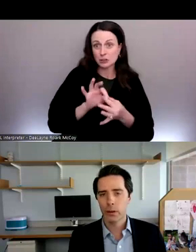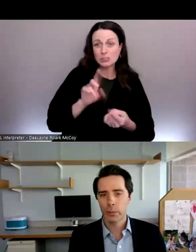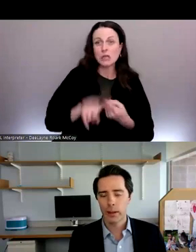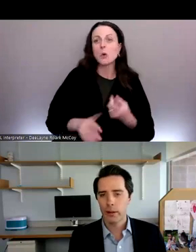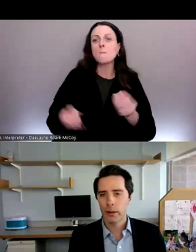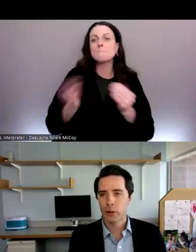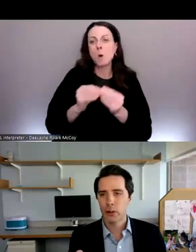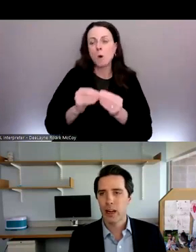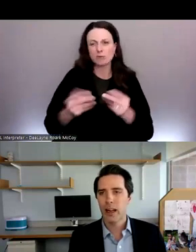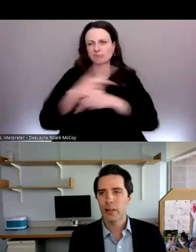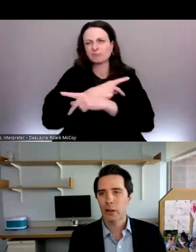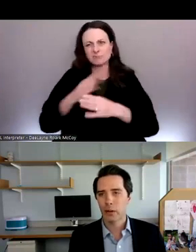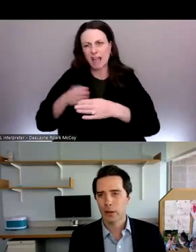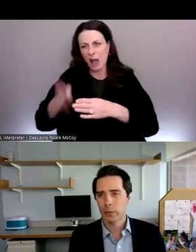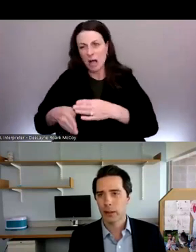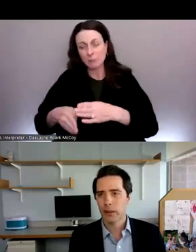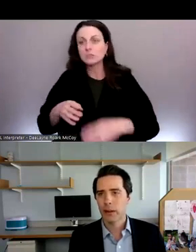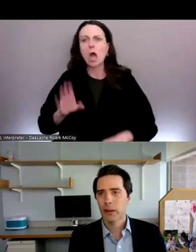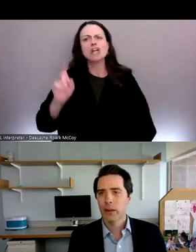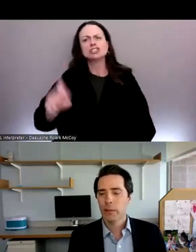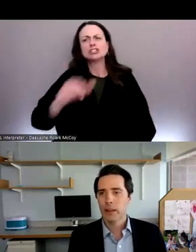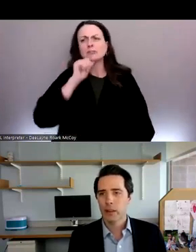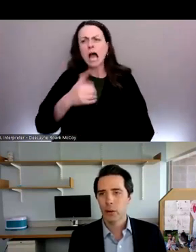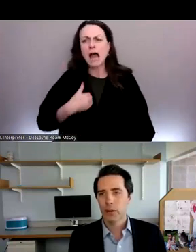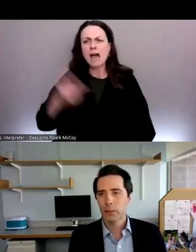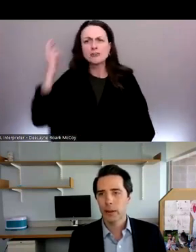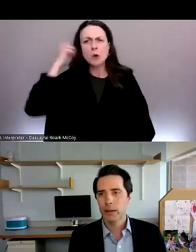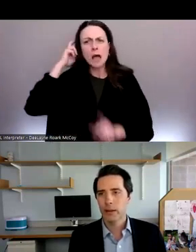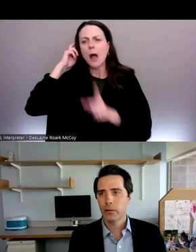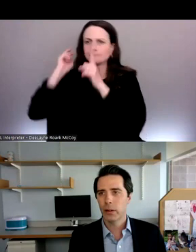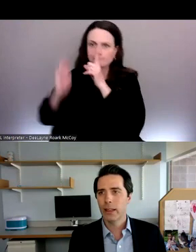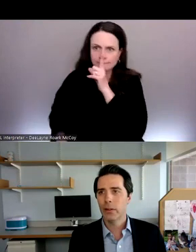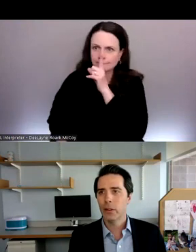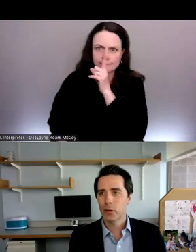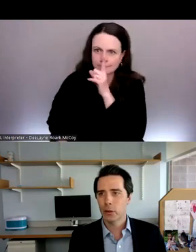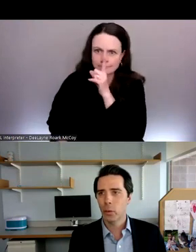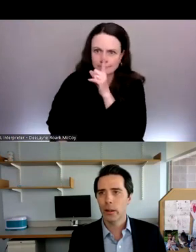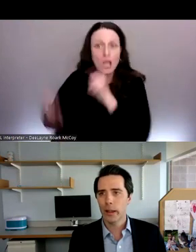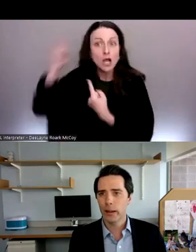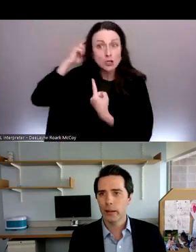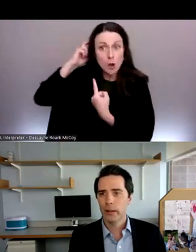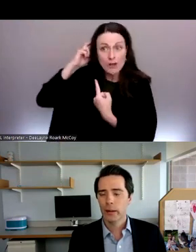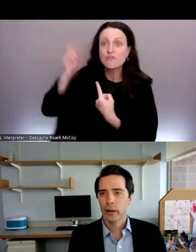cochlear implant outcomes should not have a cochlear implant because Cochlear